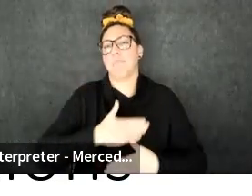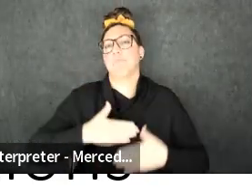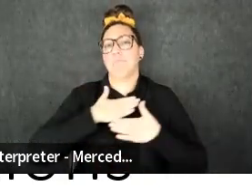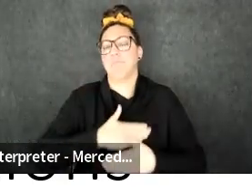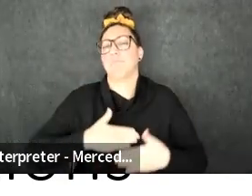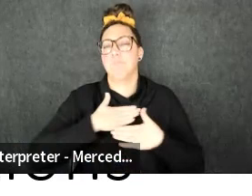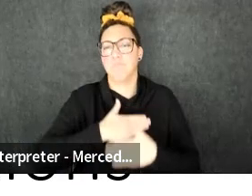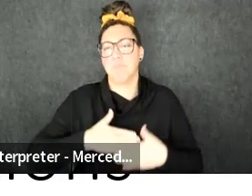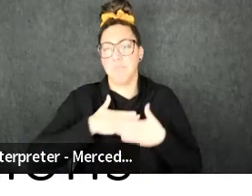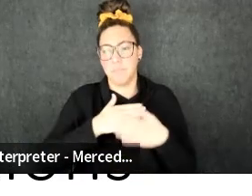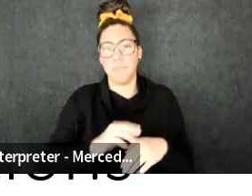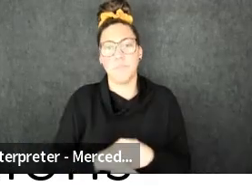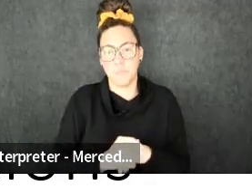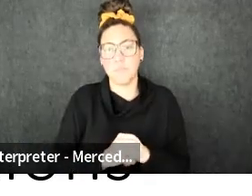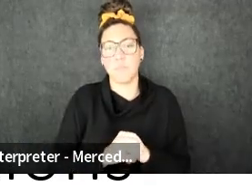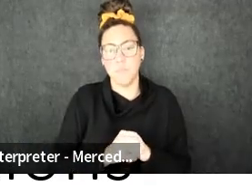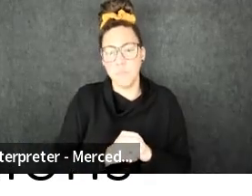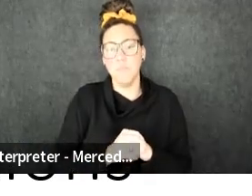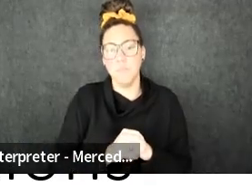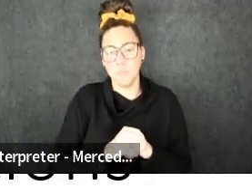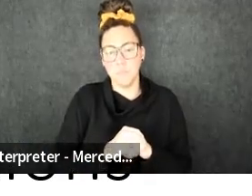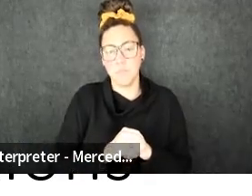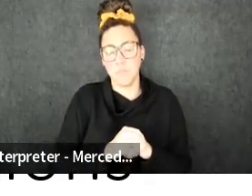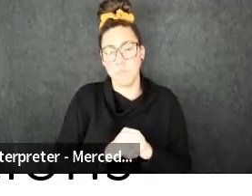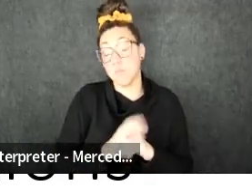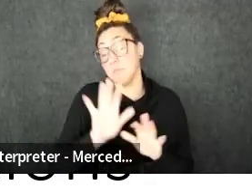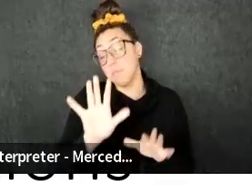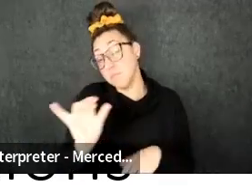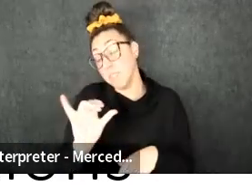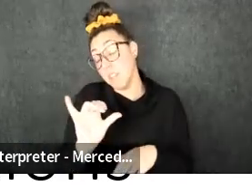In addition to helping personally, it was definitely information